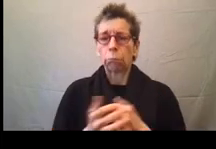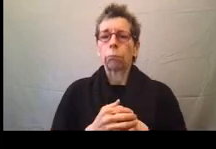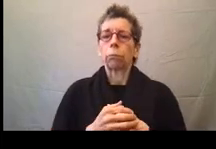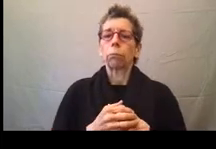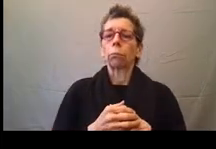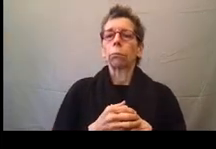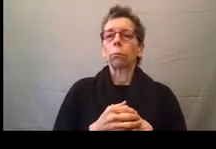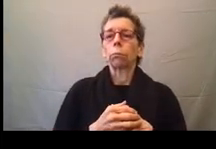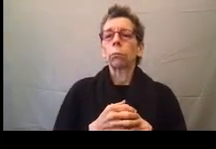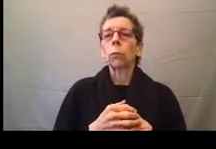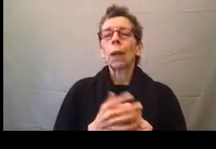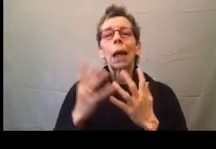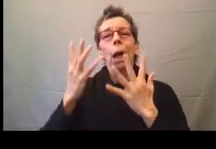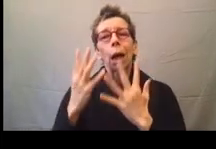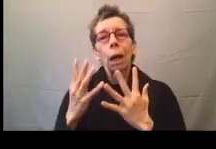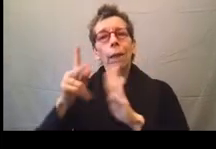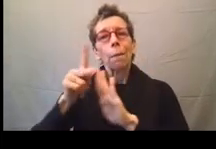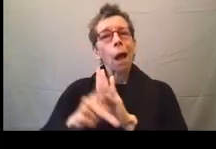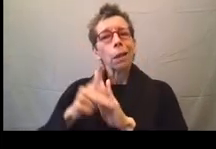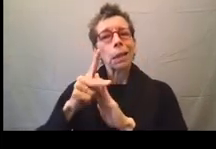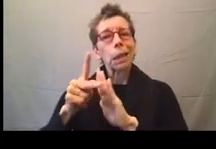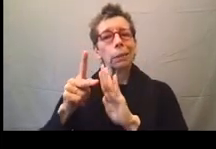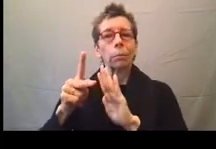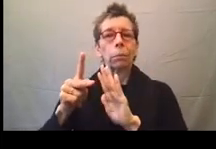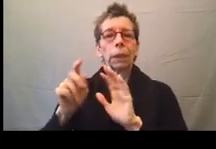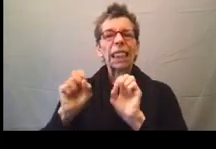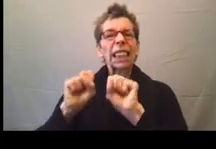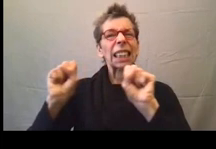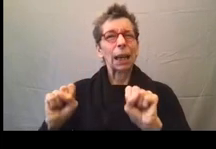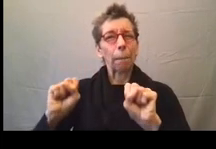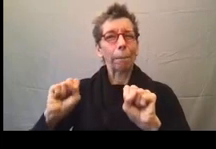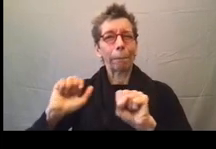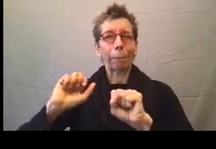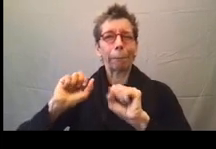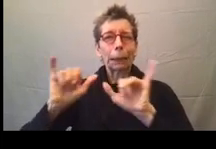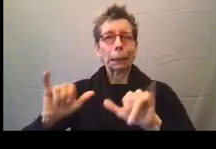to thrive. Unfortunately, our current policy systems do not allow many people with disabilities